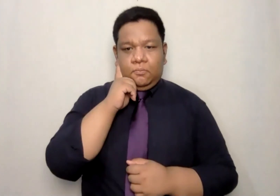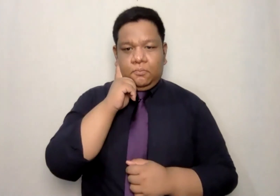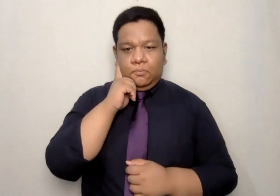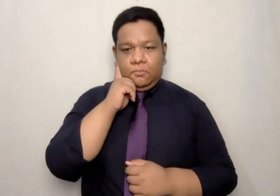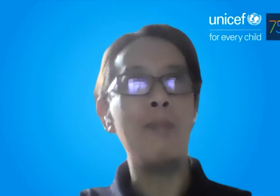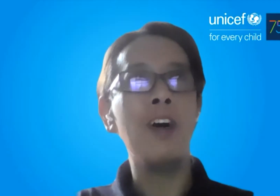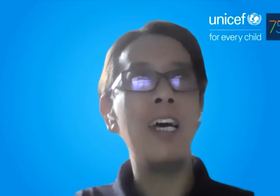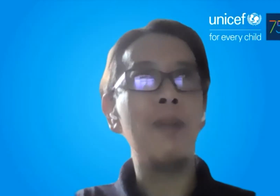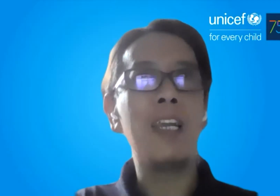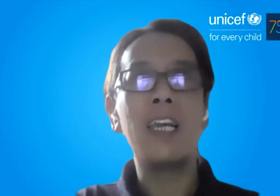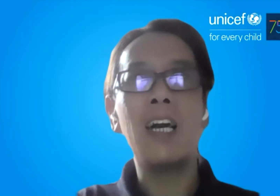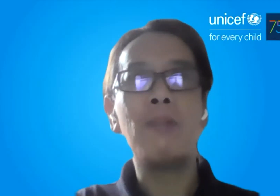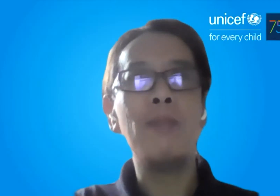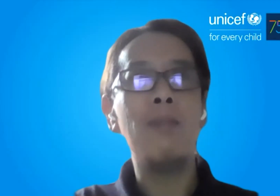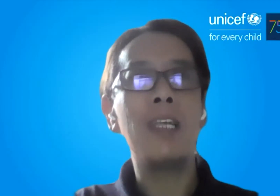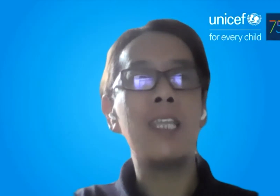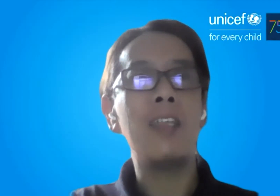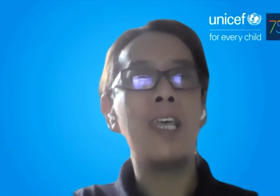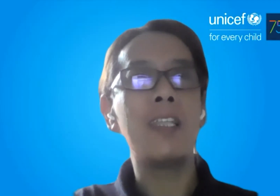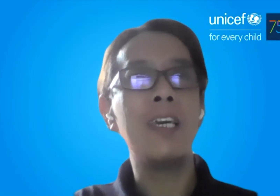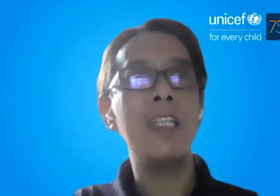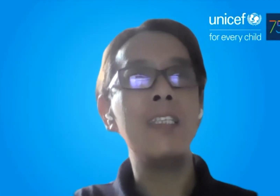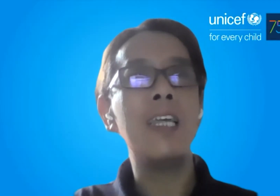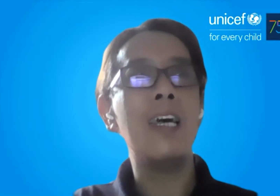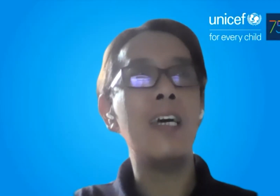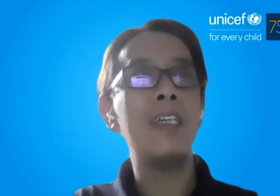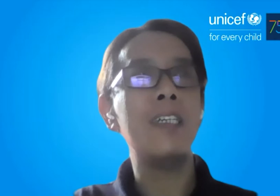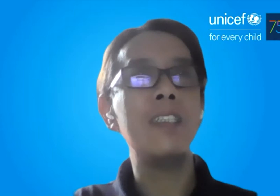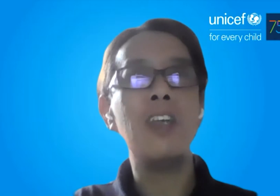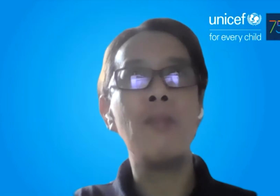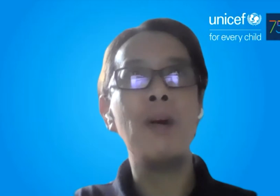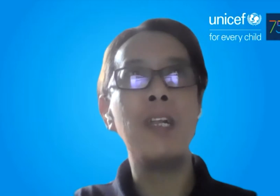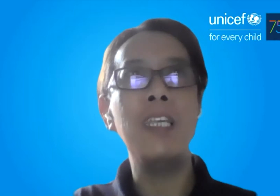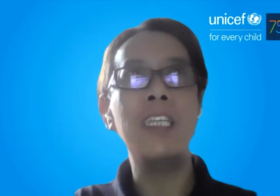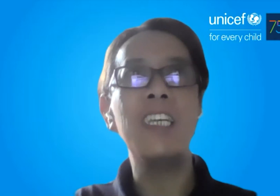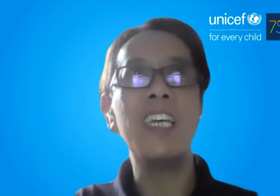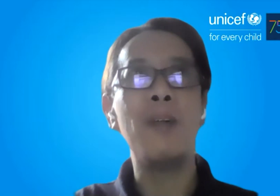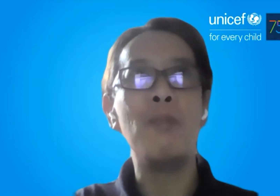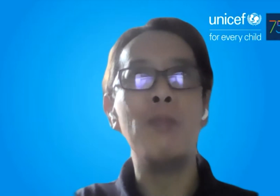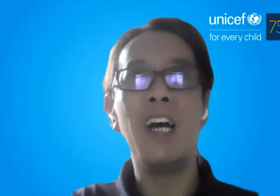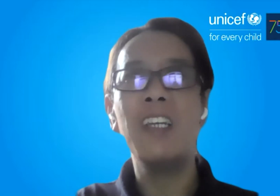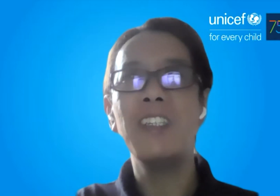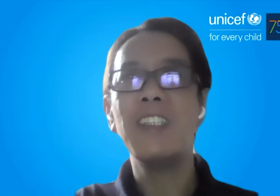Hang on I think we are having some technical problems. Doc Beverly, are you there?